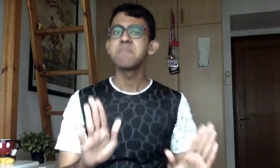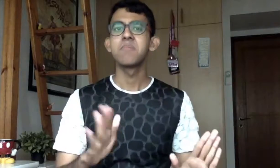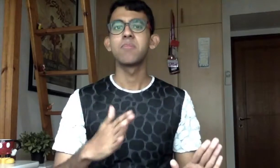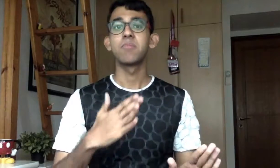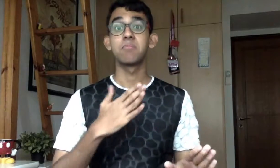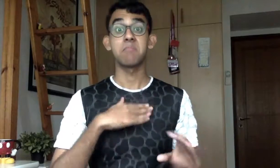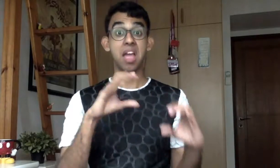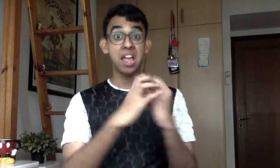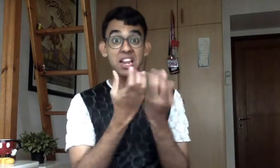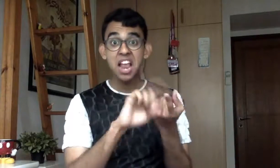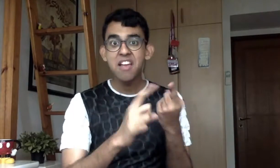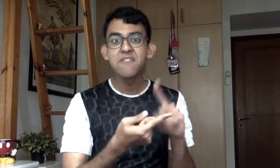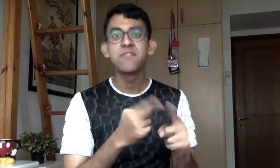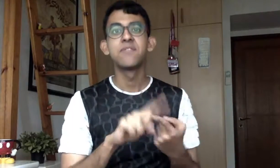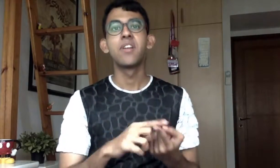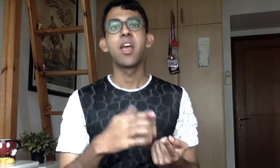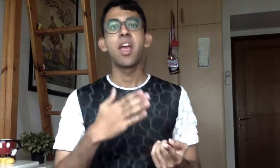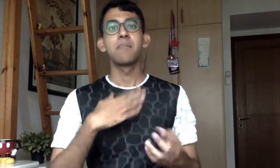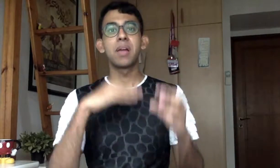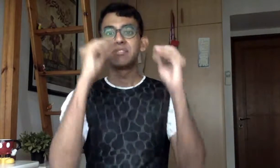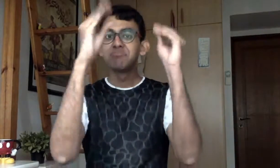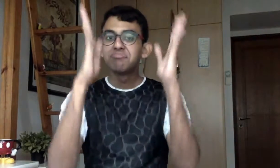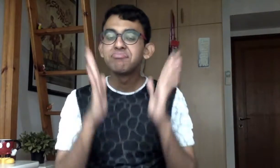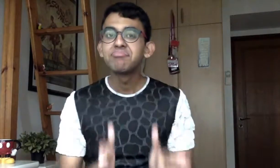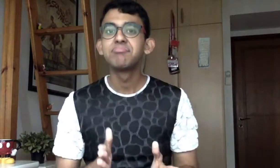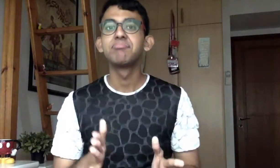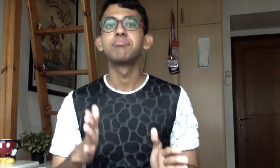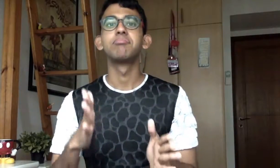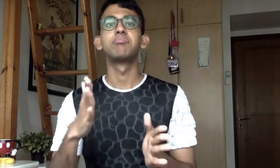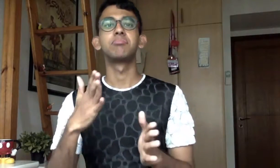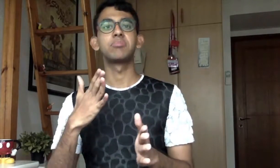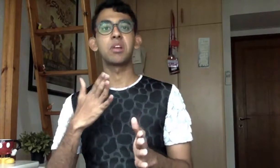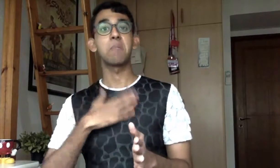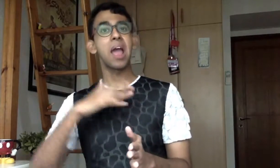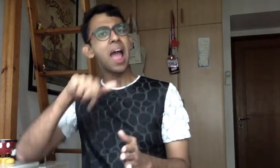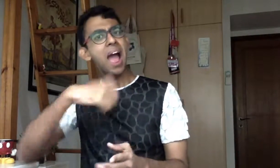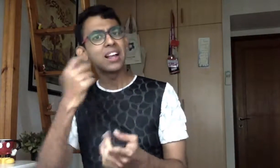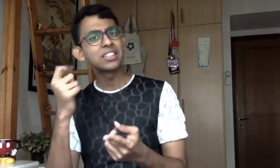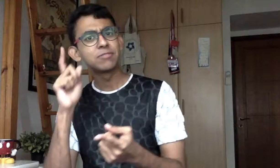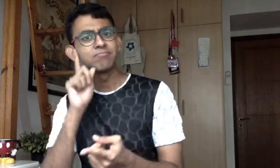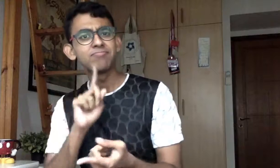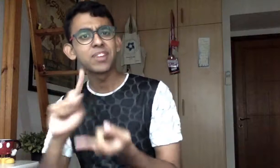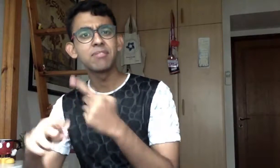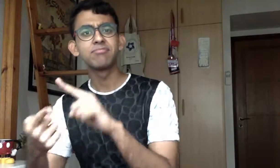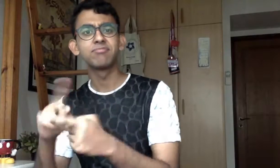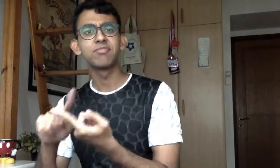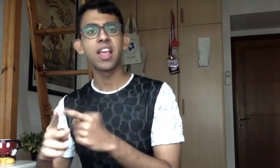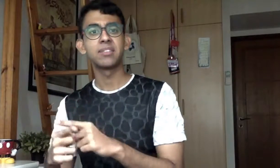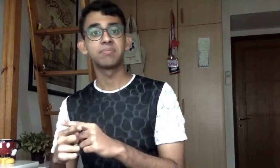my classmates, my teacher, my other Deaf friends.